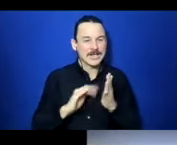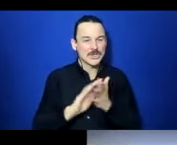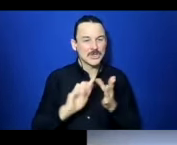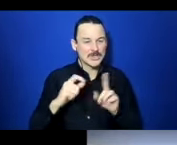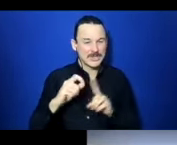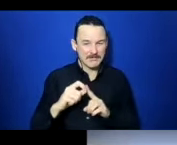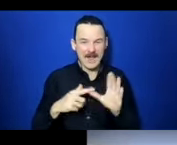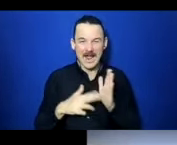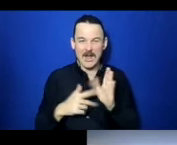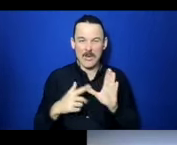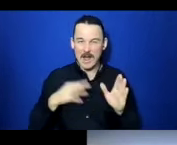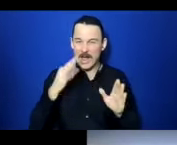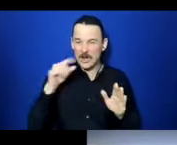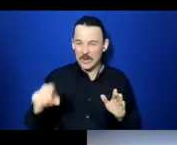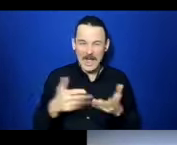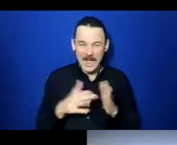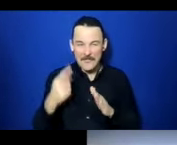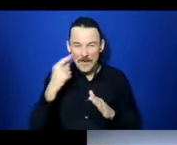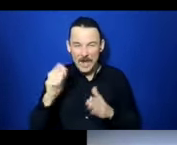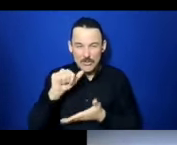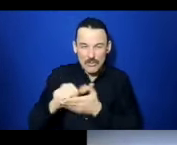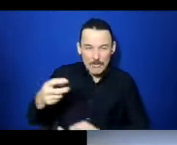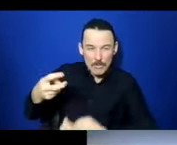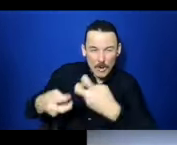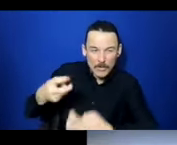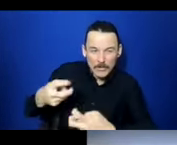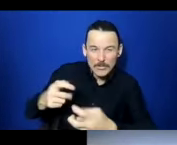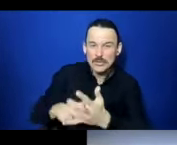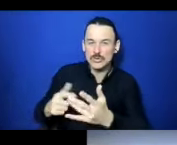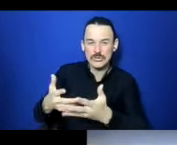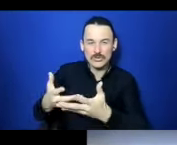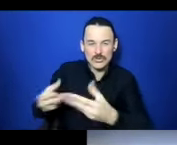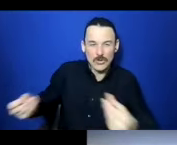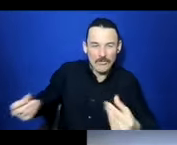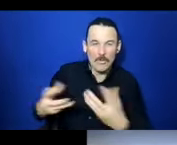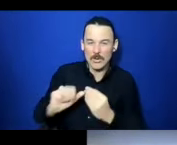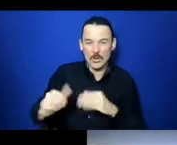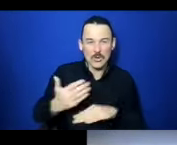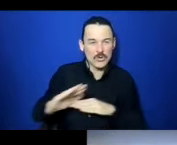you to consider that the problem that you've encountered is the one that you should solve?"